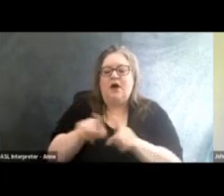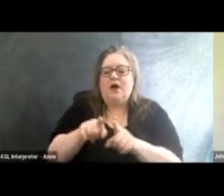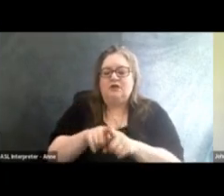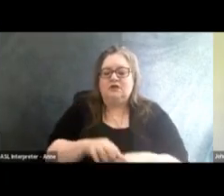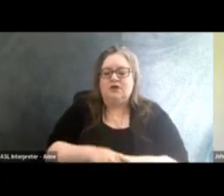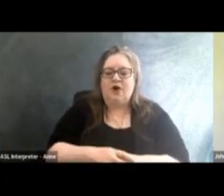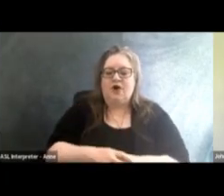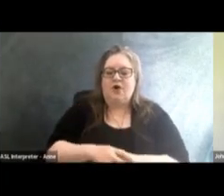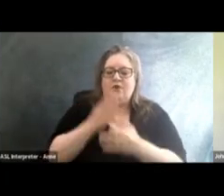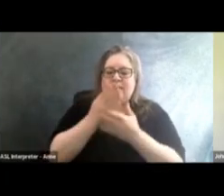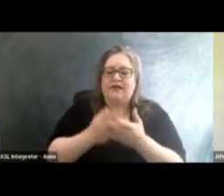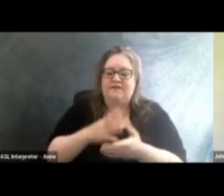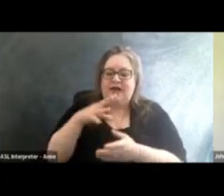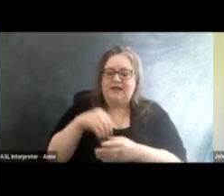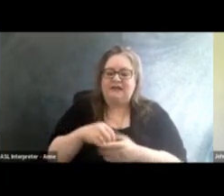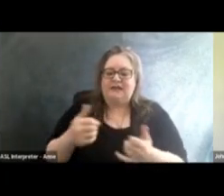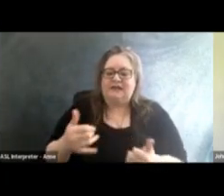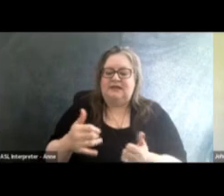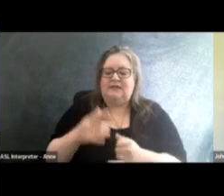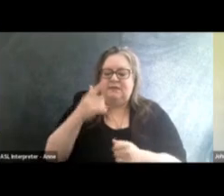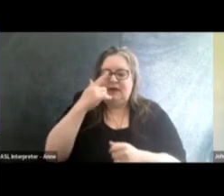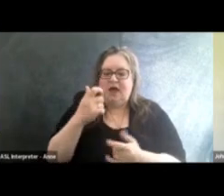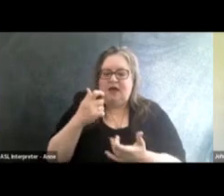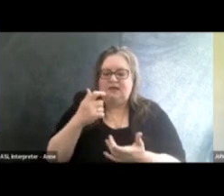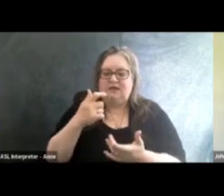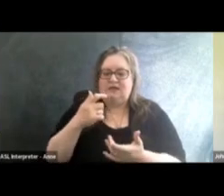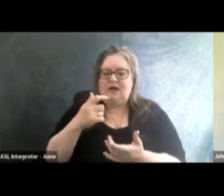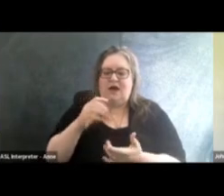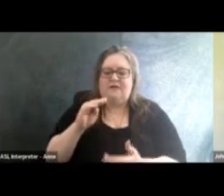effects and because of the medial forebrain bundle being